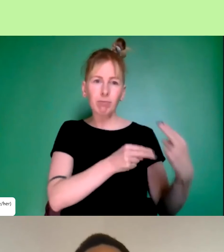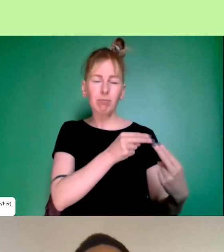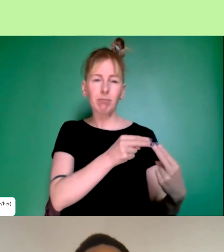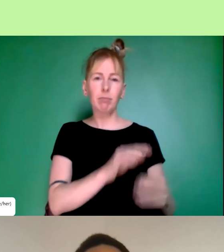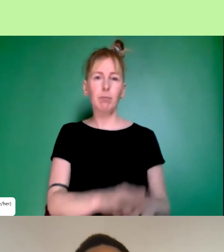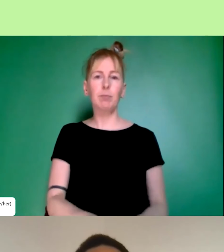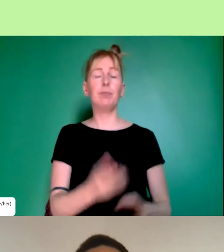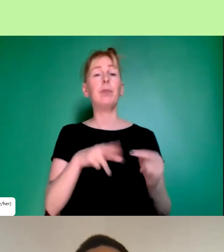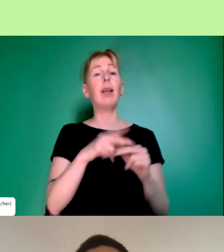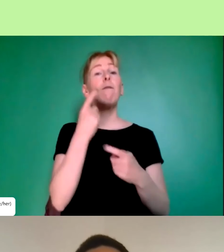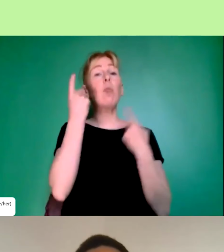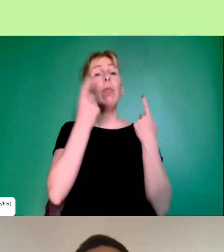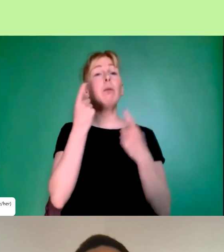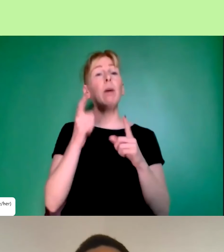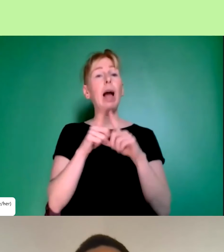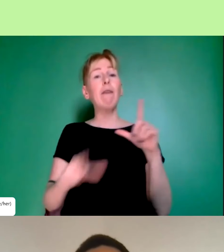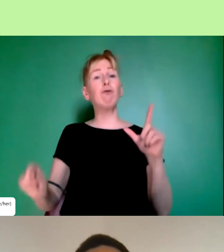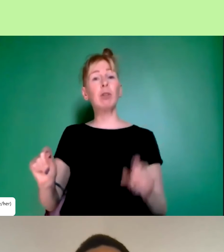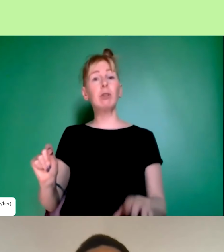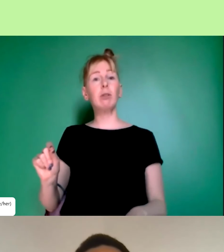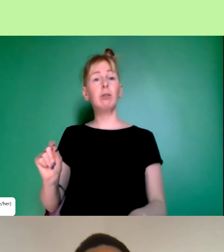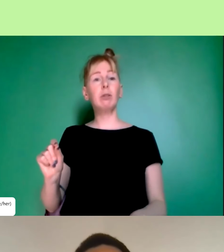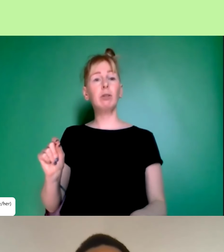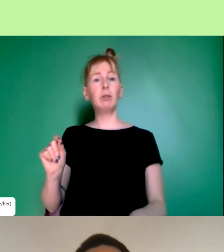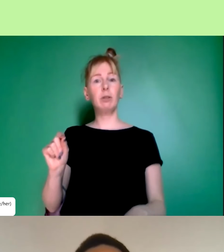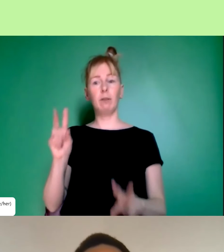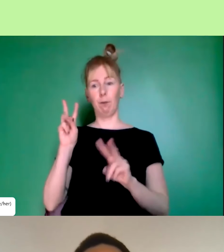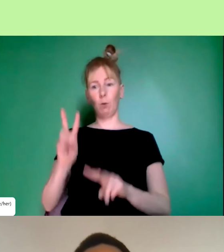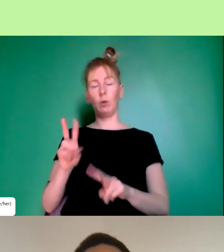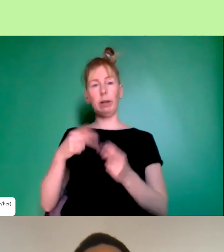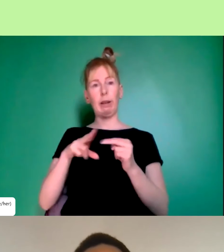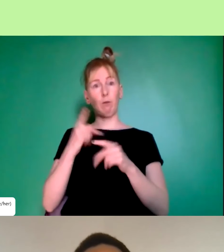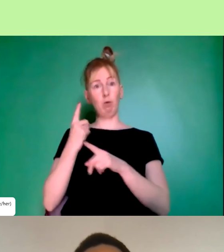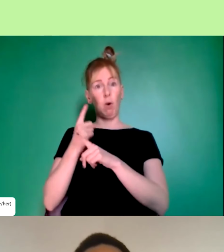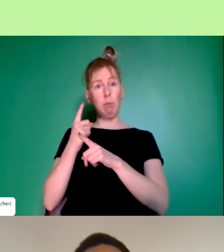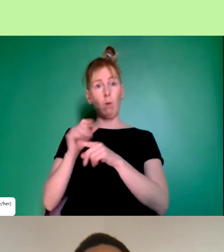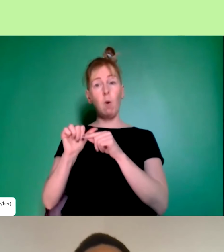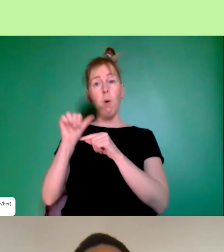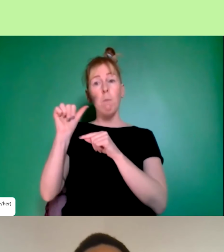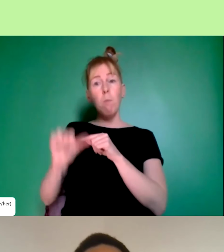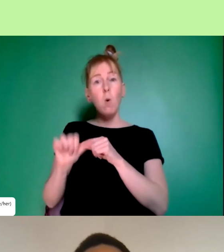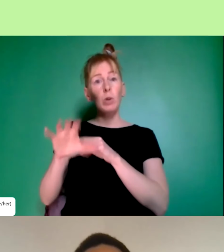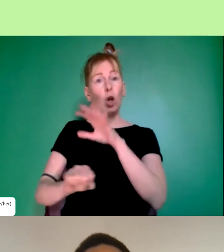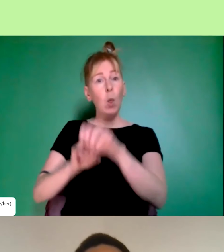know, when we speak about post-colonial or independent - Independence Day, we're